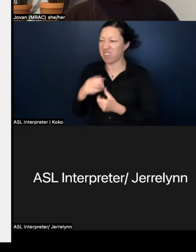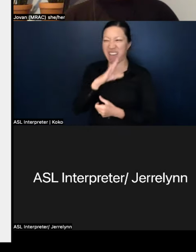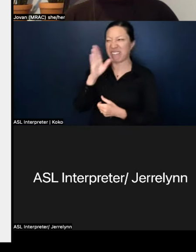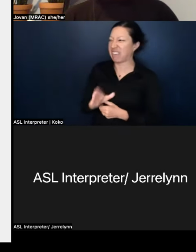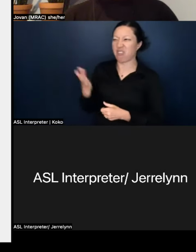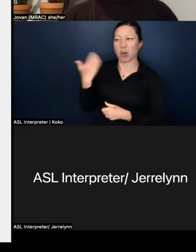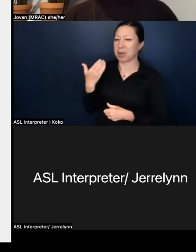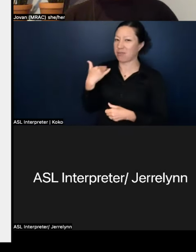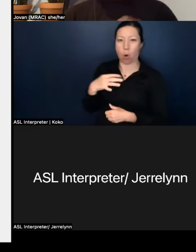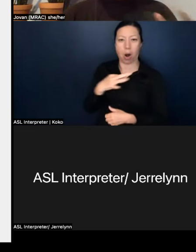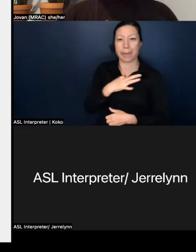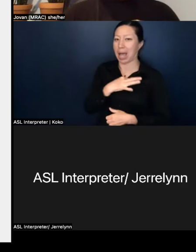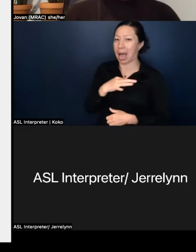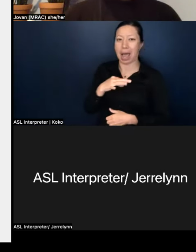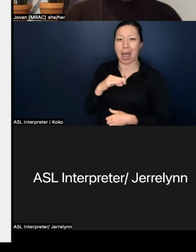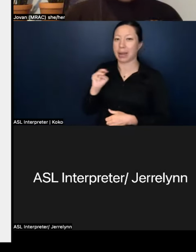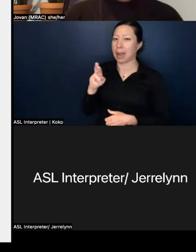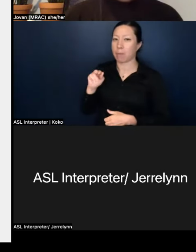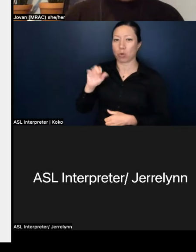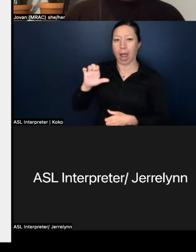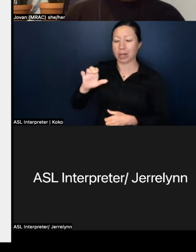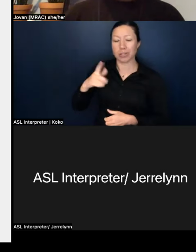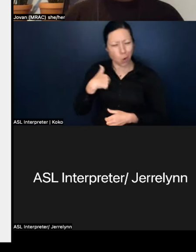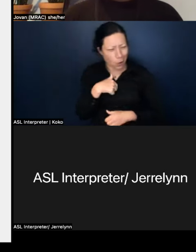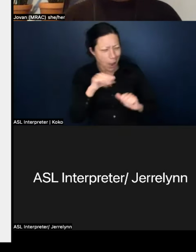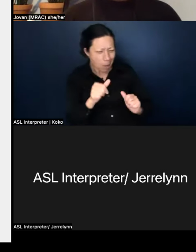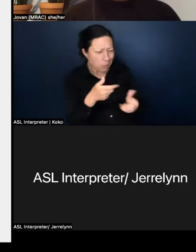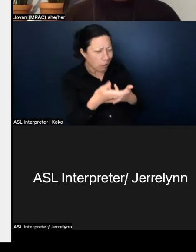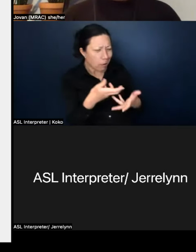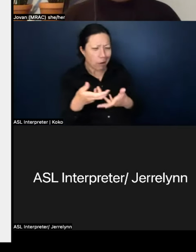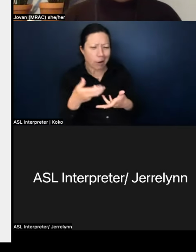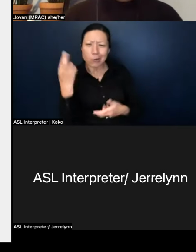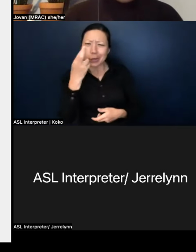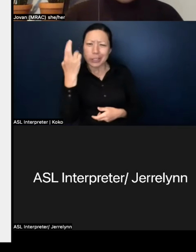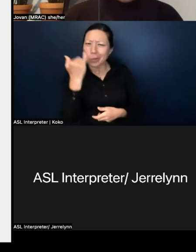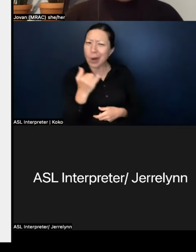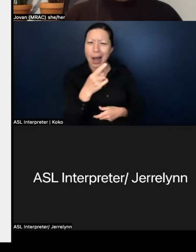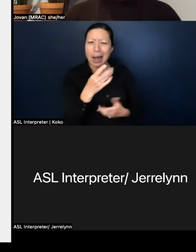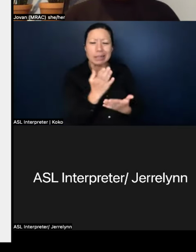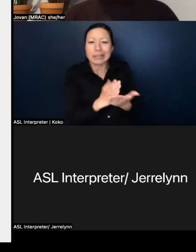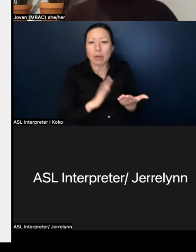And so, we got to learn about why, you know, what some of those barriers are,